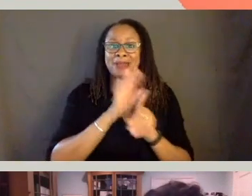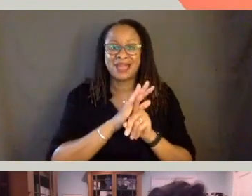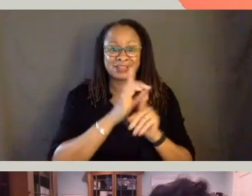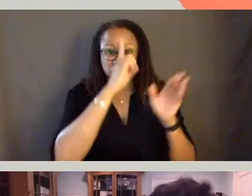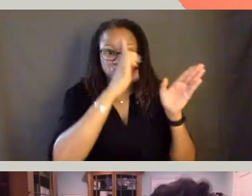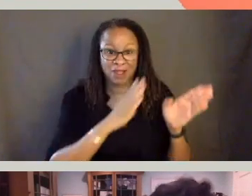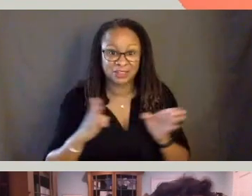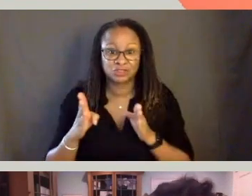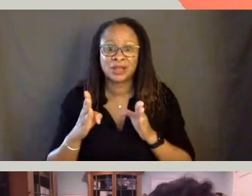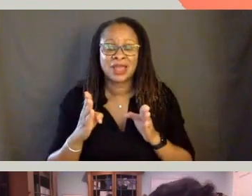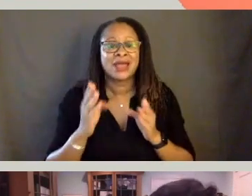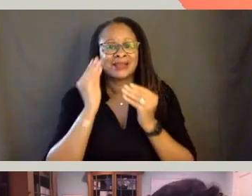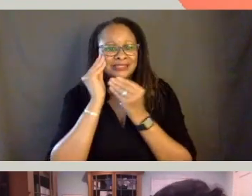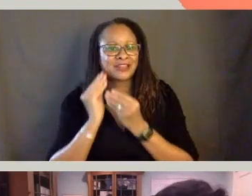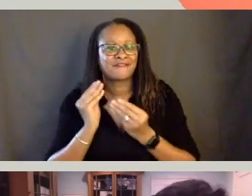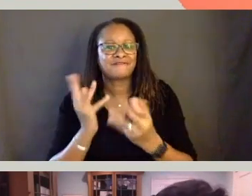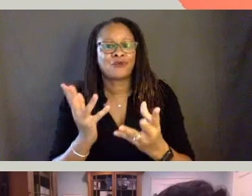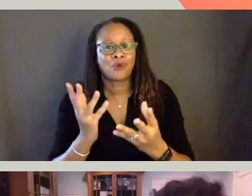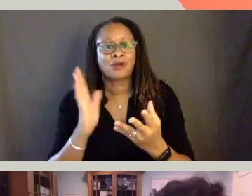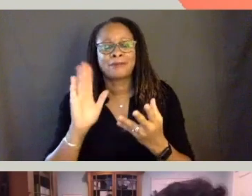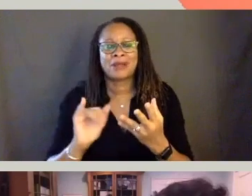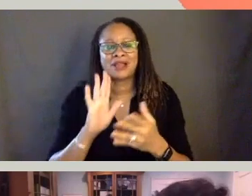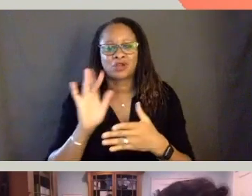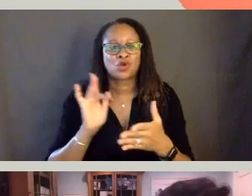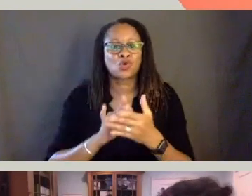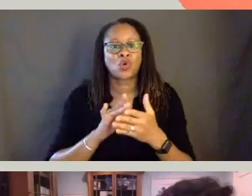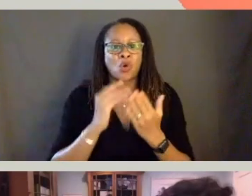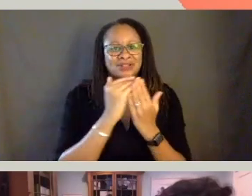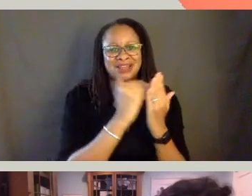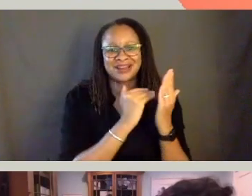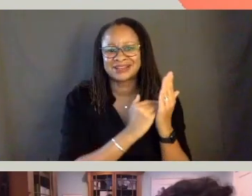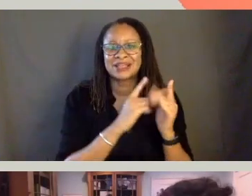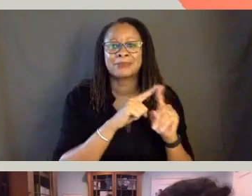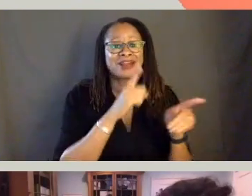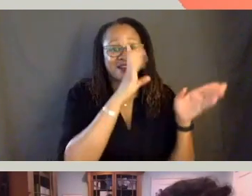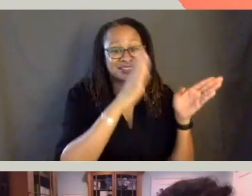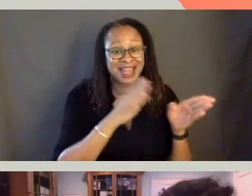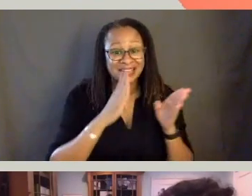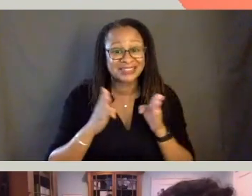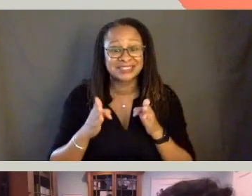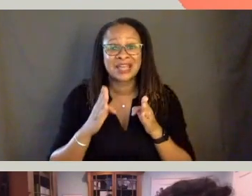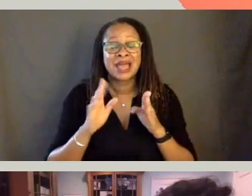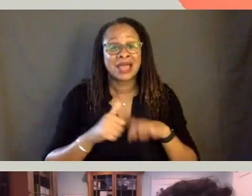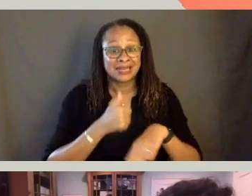is informed by some core tenets but our tactics and our kind of implementation of that has been,